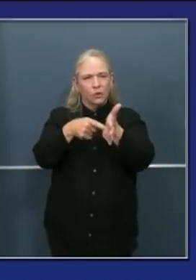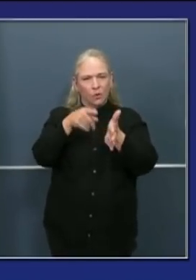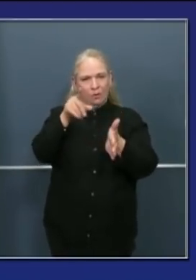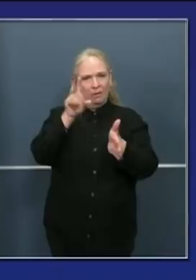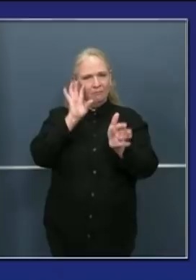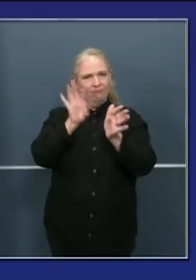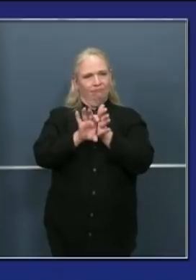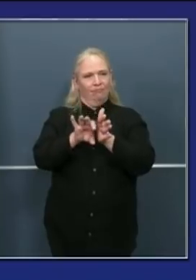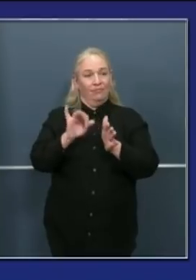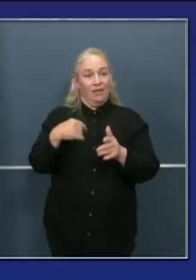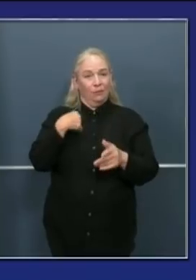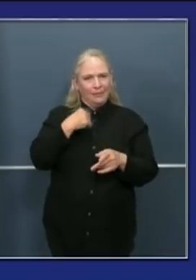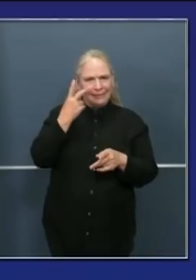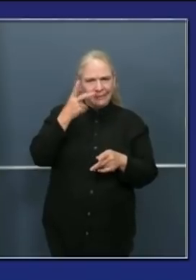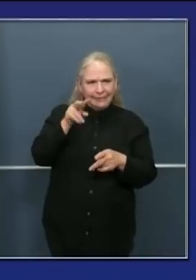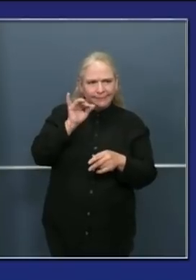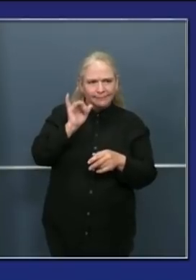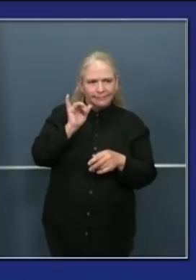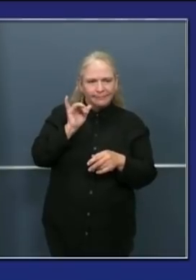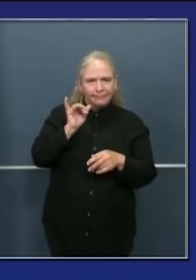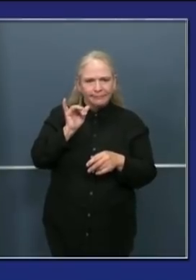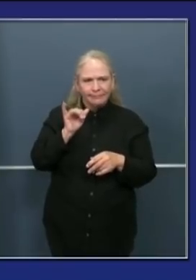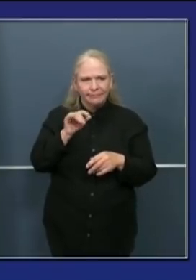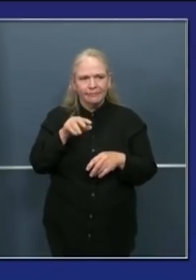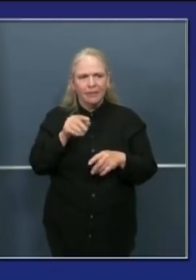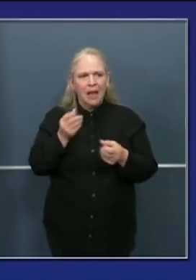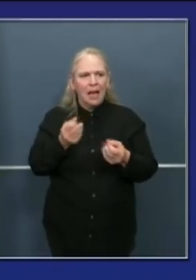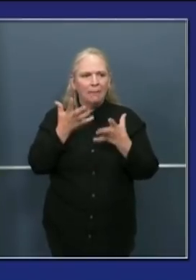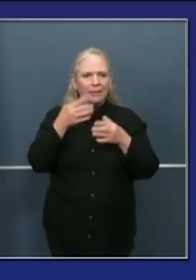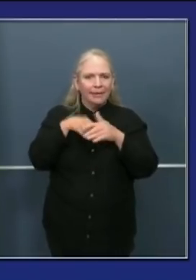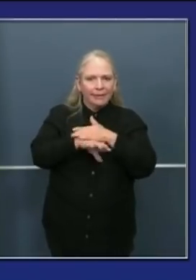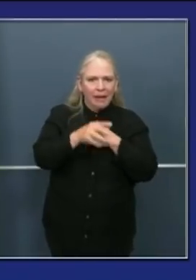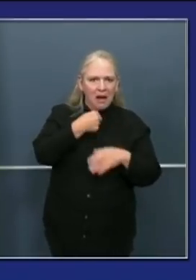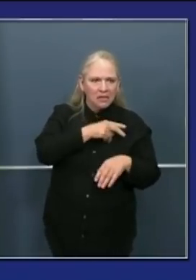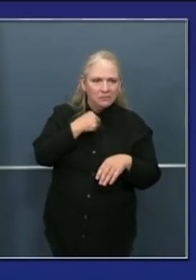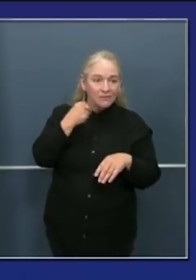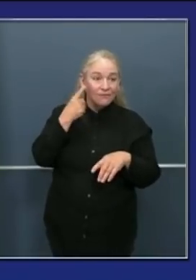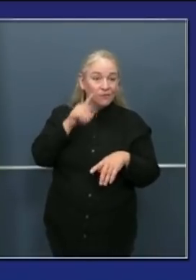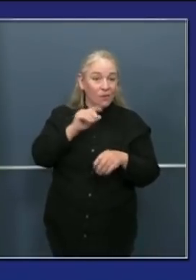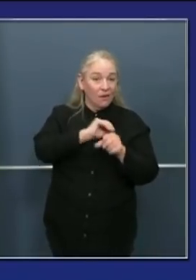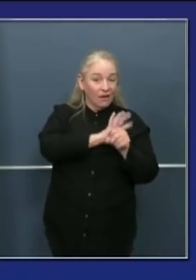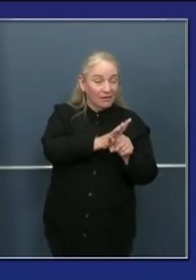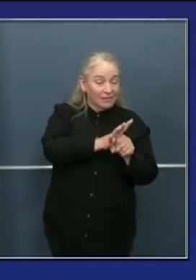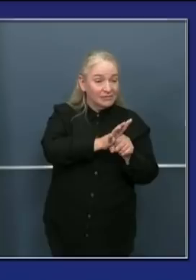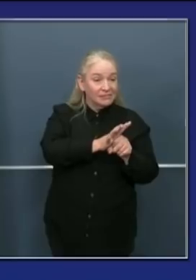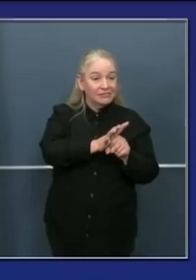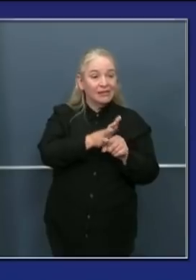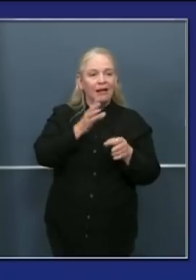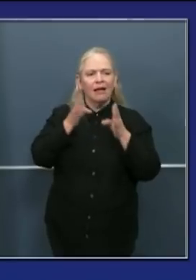THIS OBVIOUSLY VERY CLOSELY AND THESE ARE AS ALWAYS AND I REMIND YOU WE DON'T LIVE IN THE